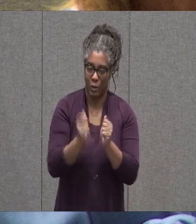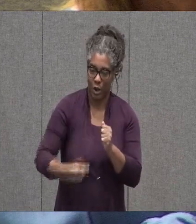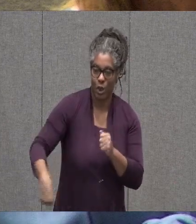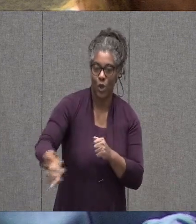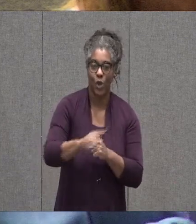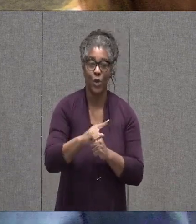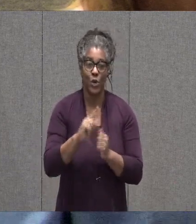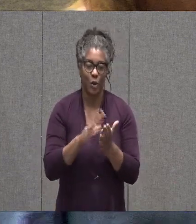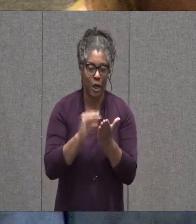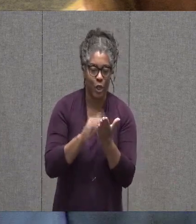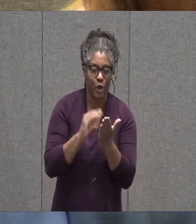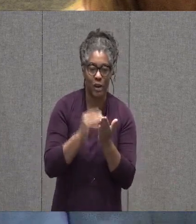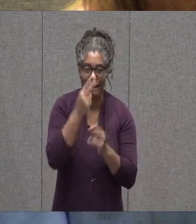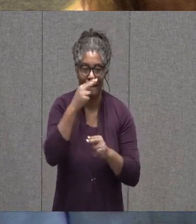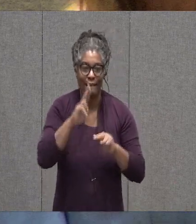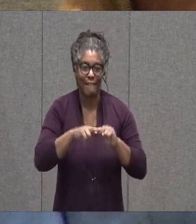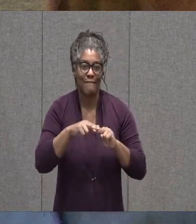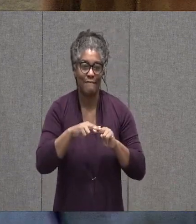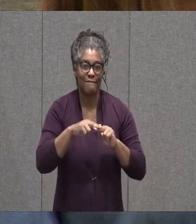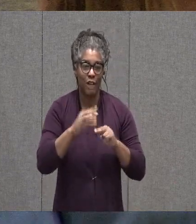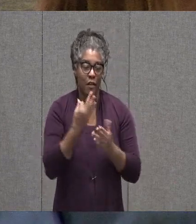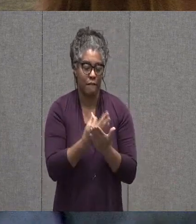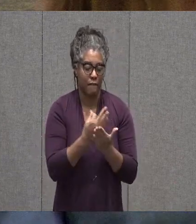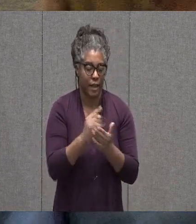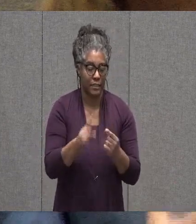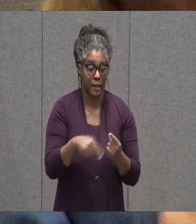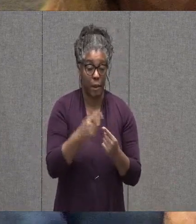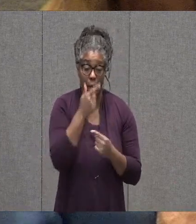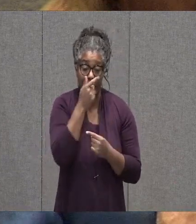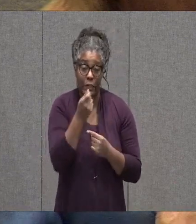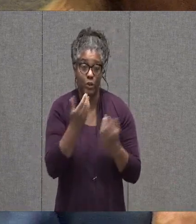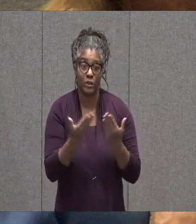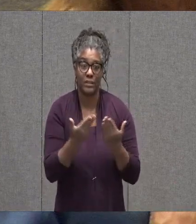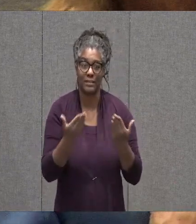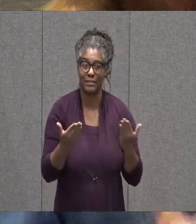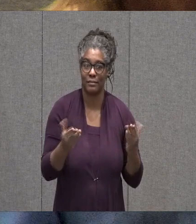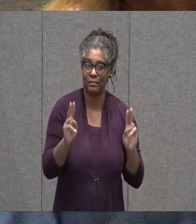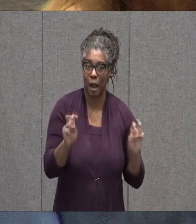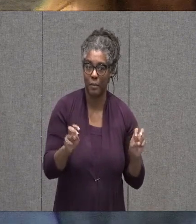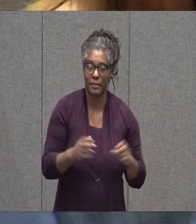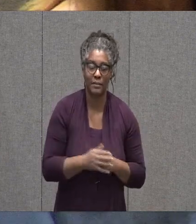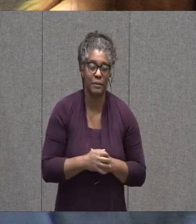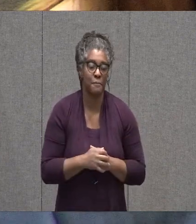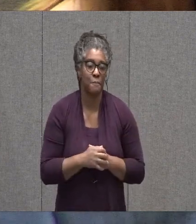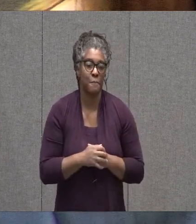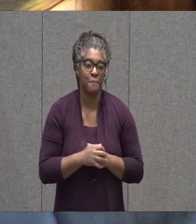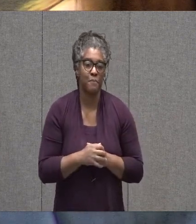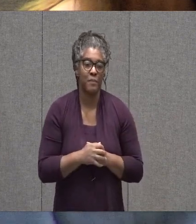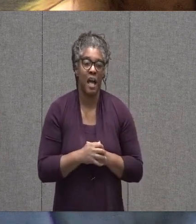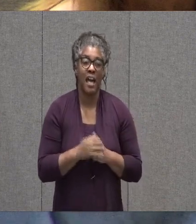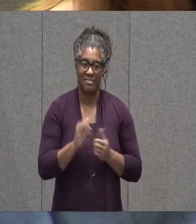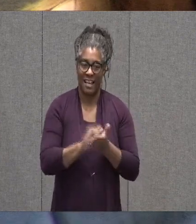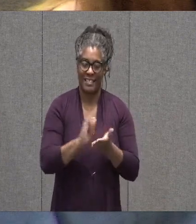fun facts about interesting topics. So, that's how I earn my money. You might ask the grownups in your house,